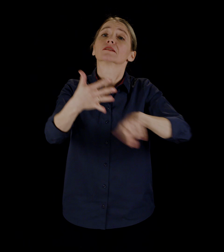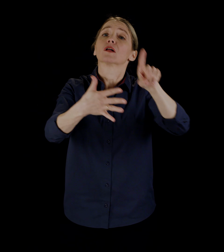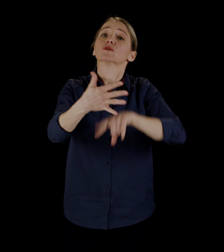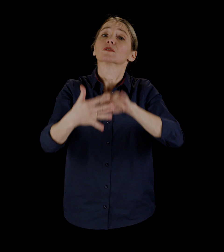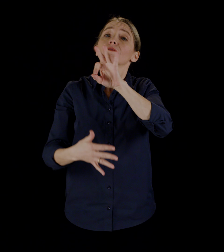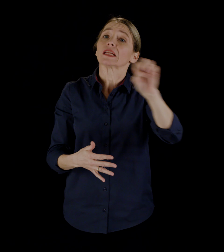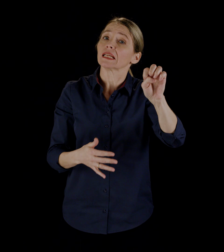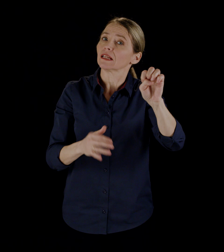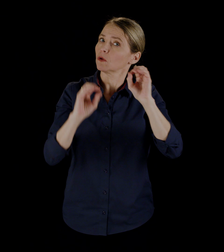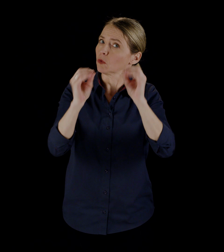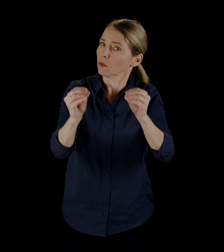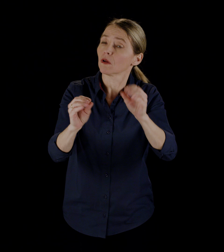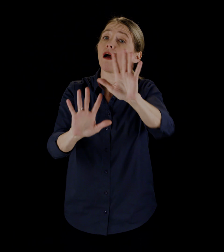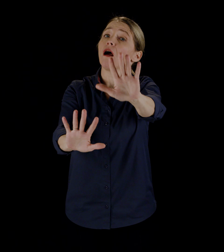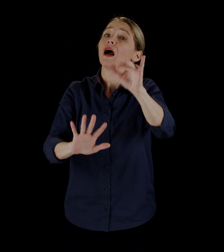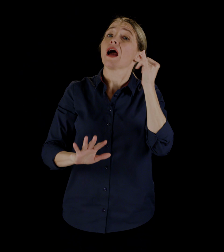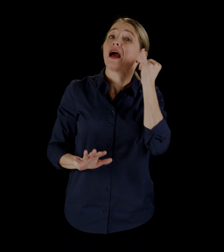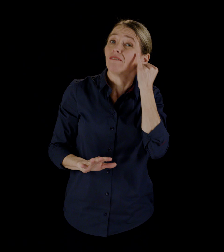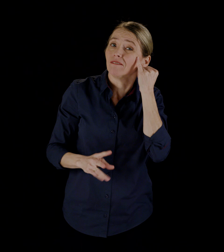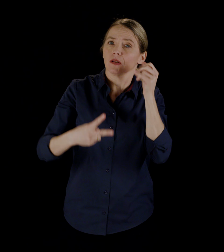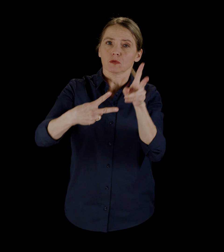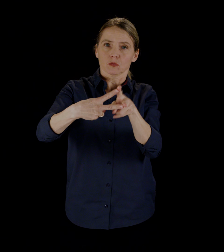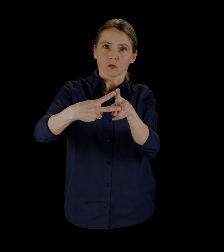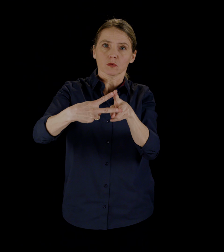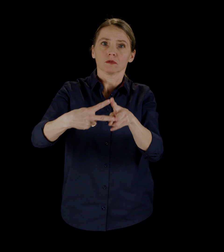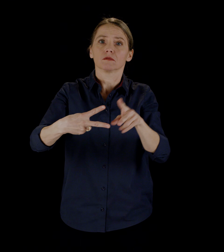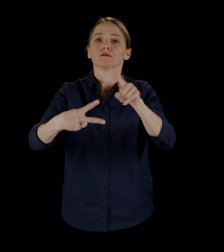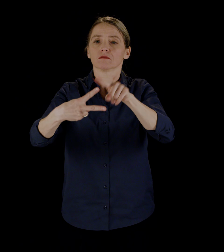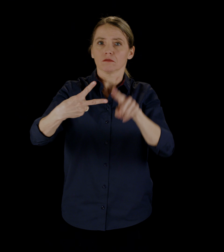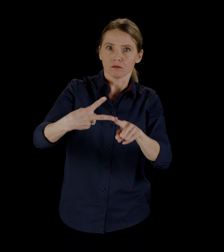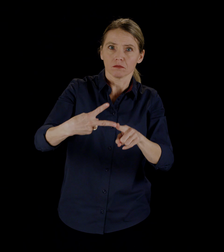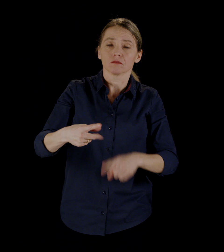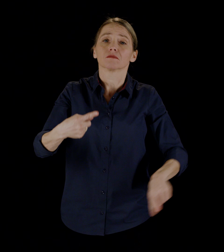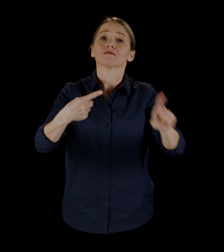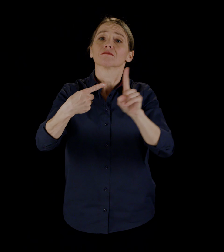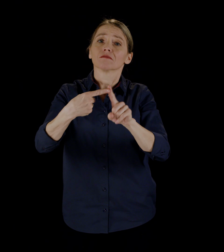“Near-new condition” means that there are no cracks or damaged parts, for example.